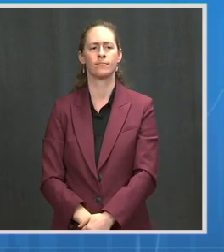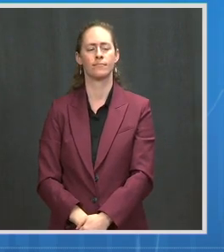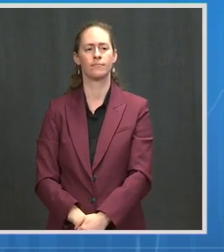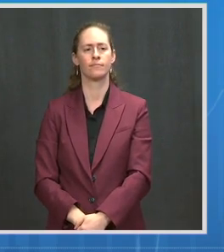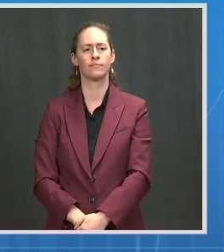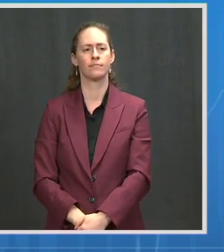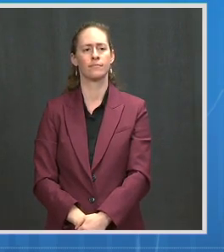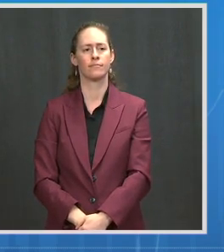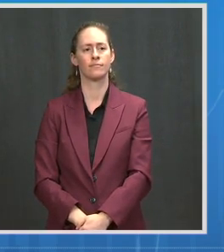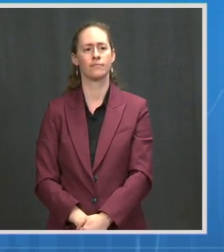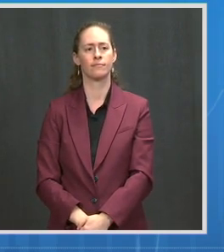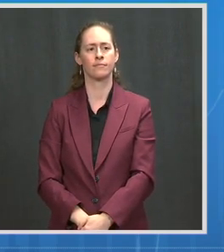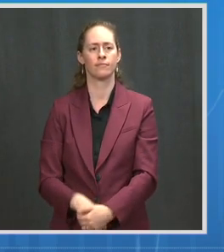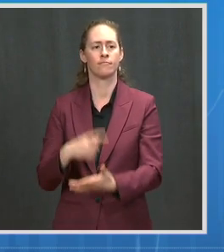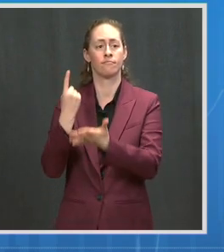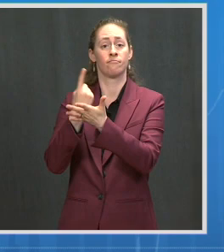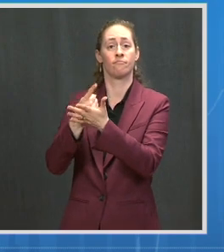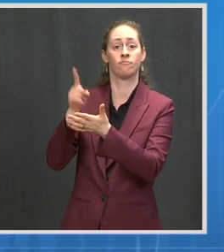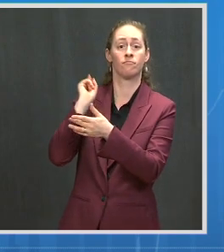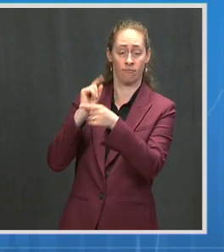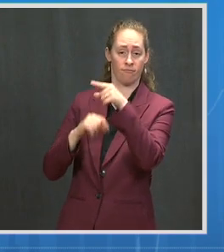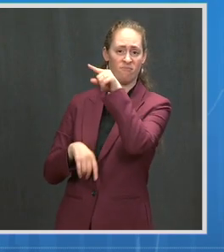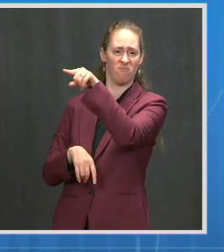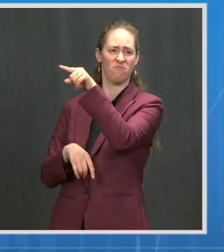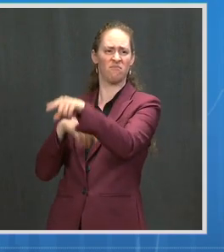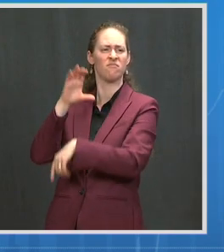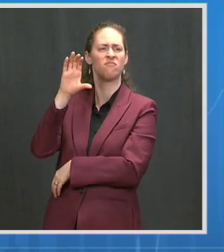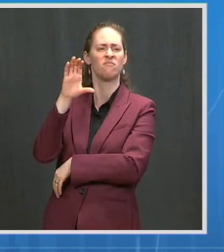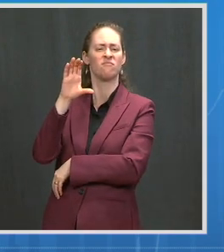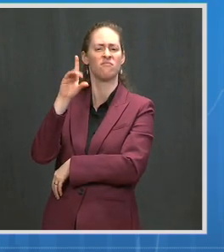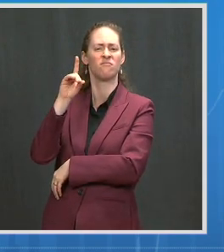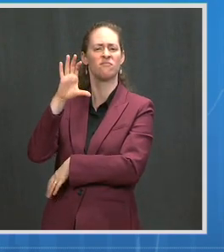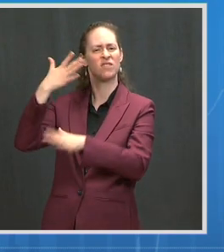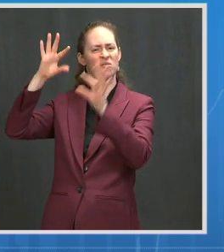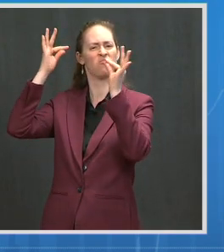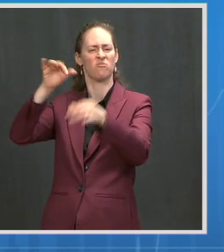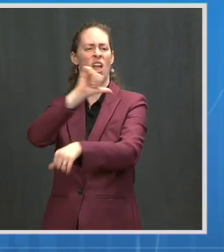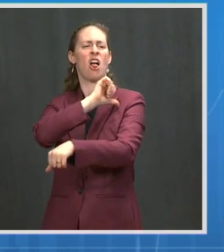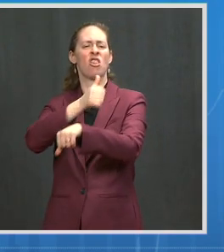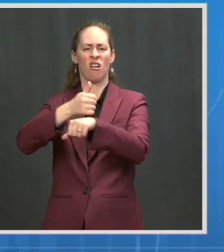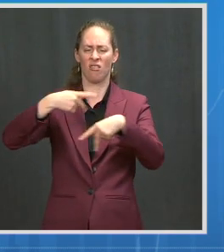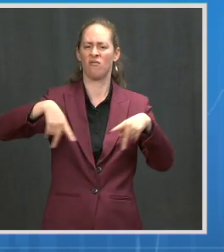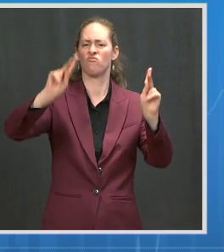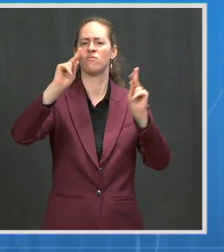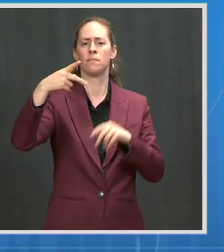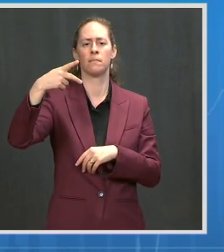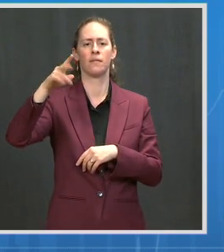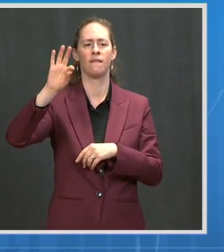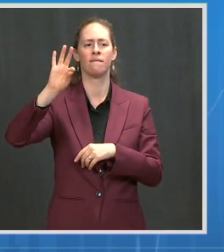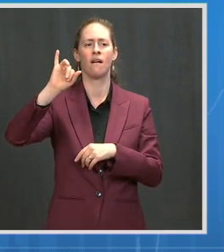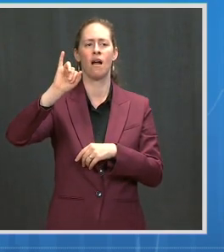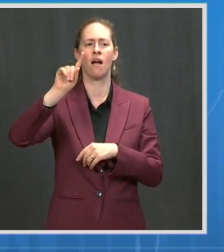In less than one week, we have vaccinated more than 600,000 12- to 15-year-olds.